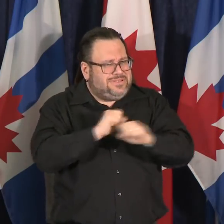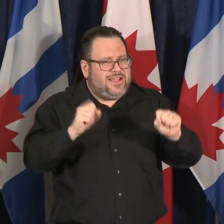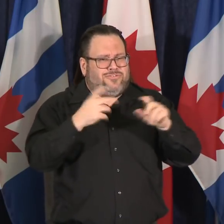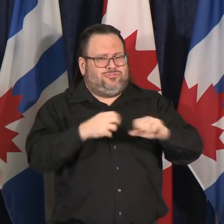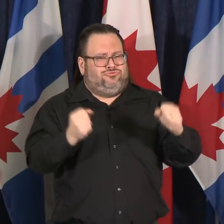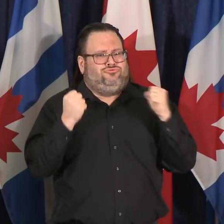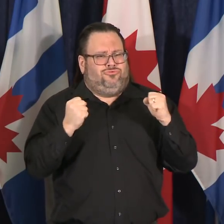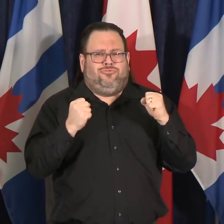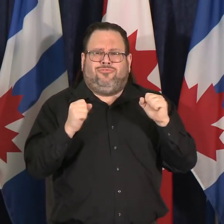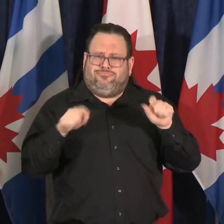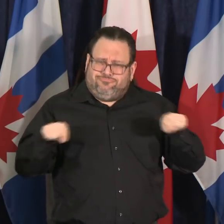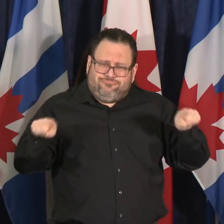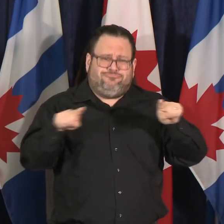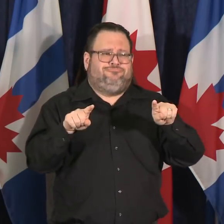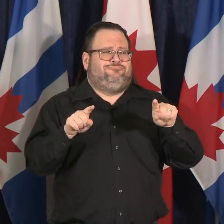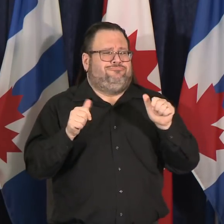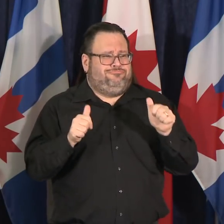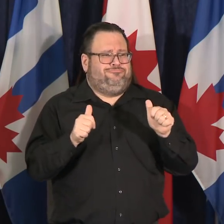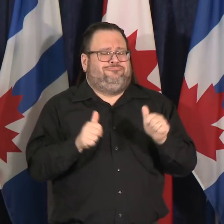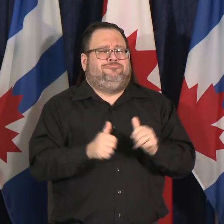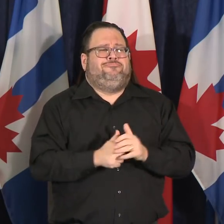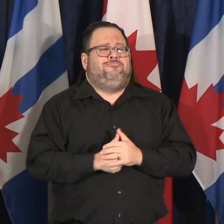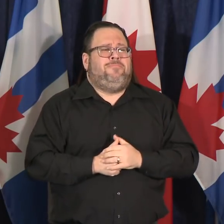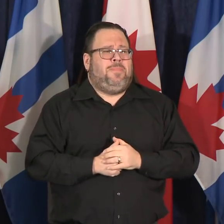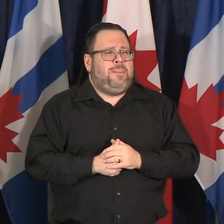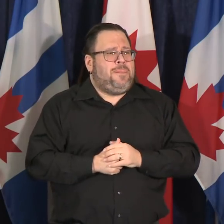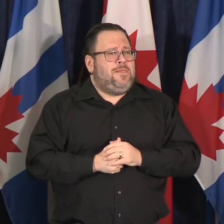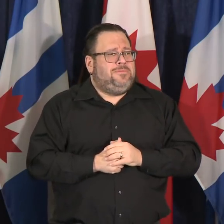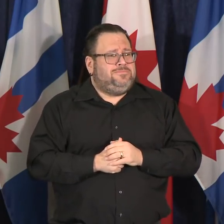as the fire chief and general manager of the office of emergency management for